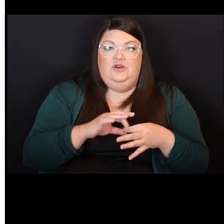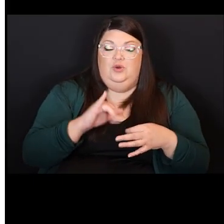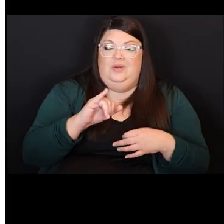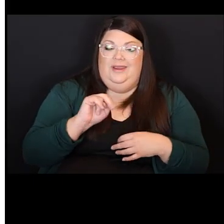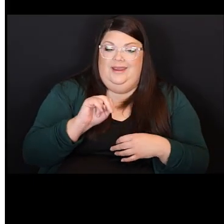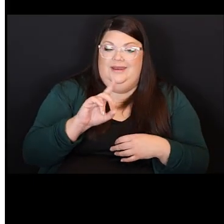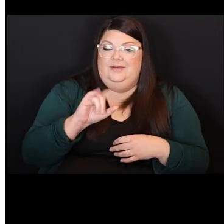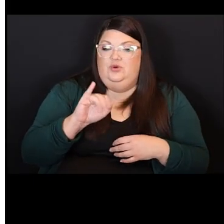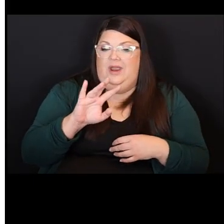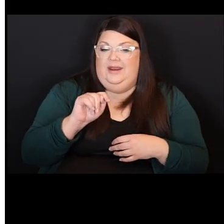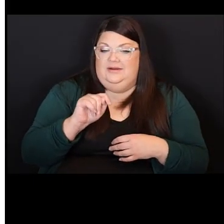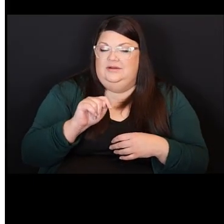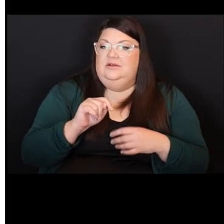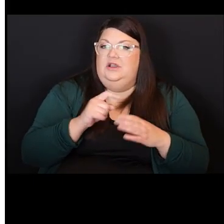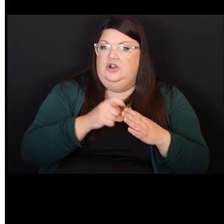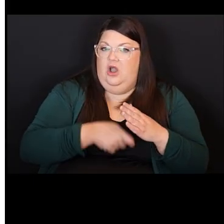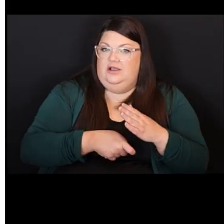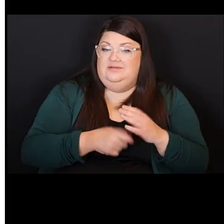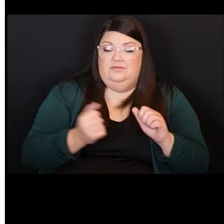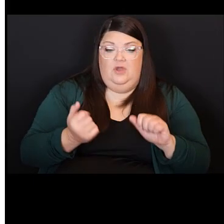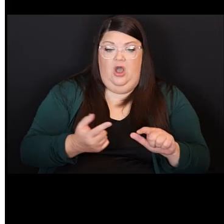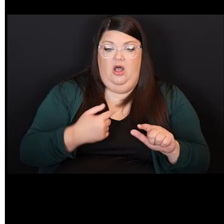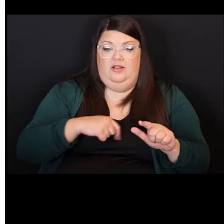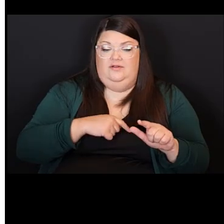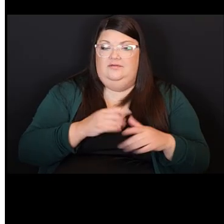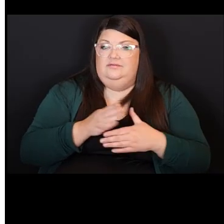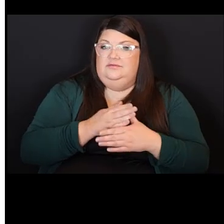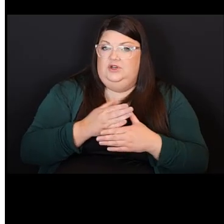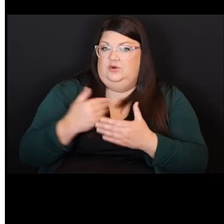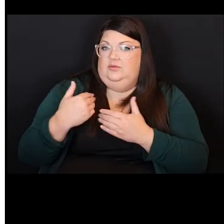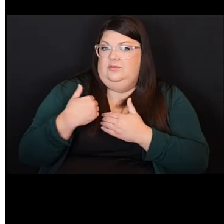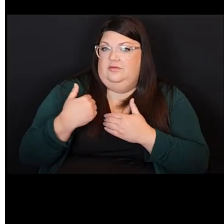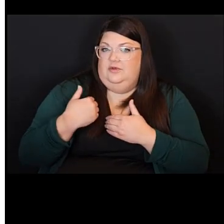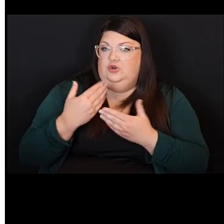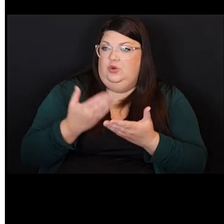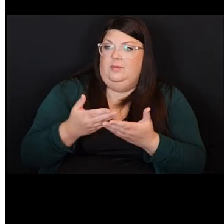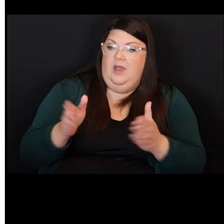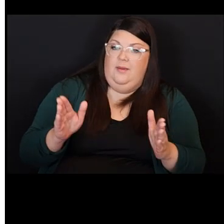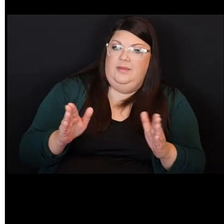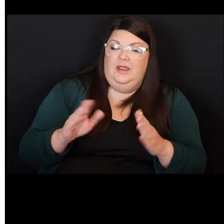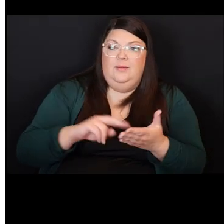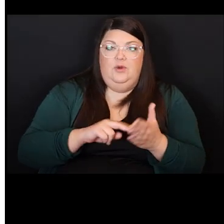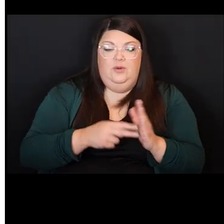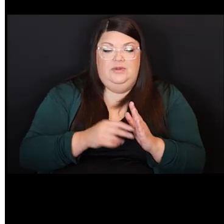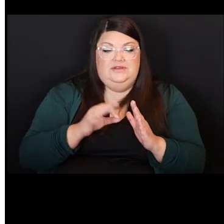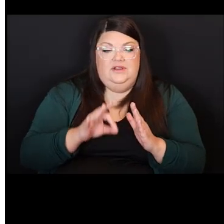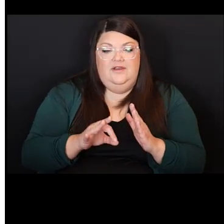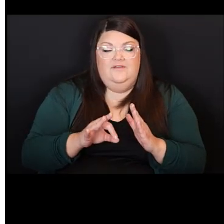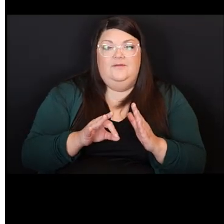related to indirect costs. We all share in the responsibility to the public purpose